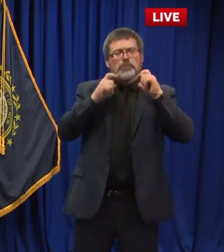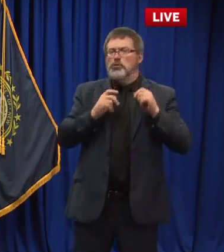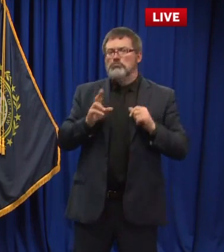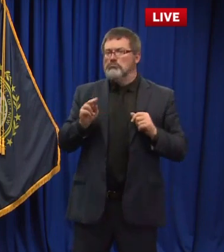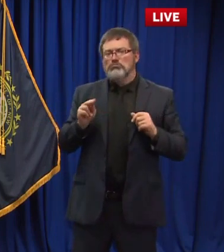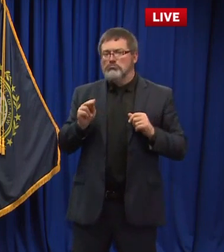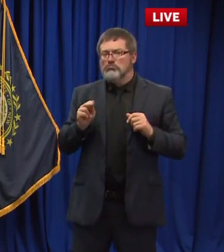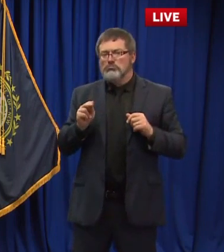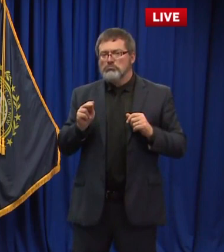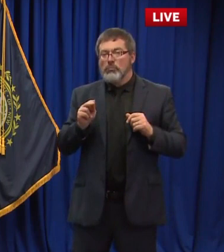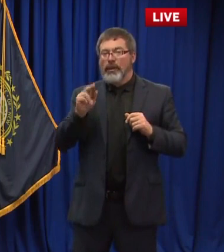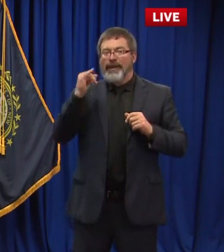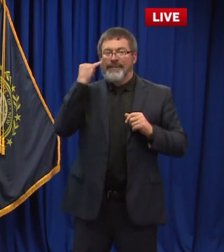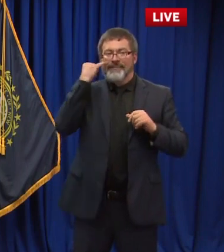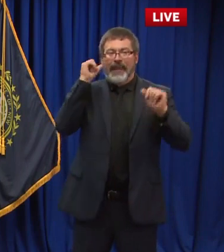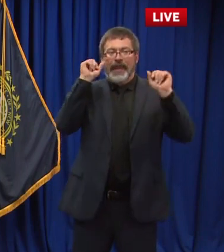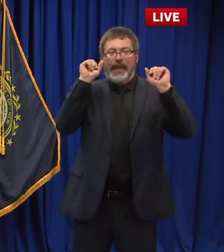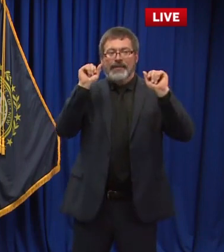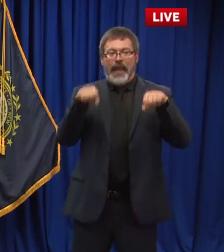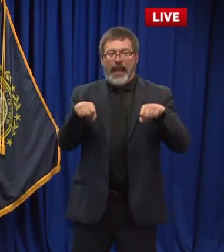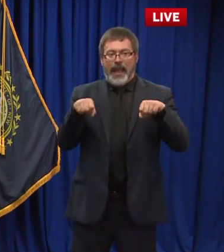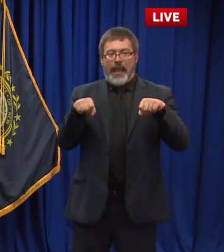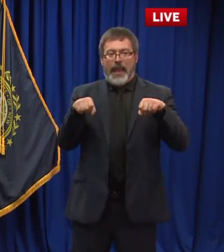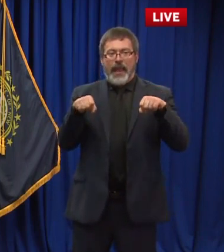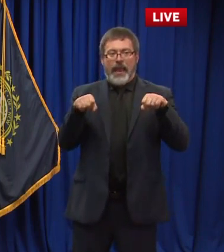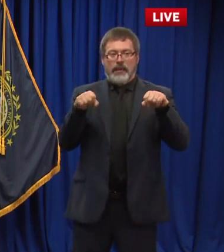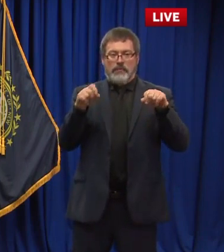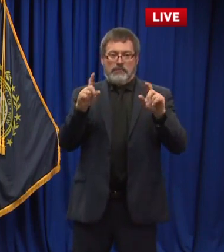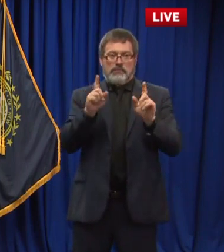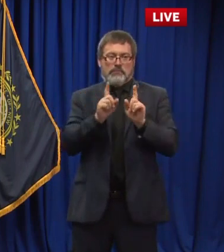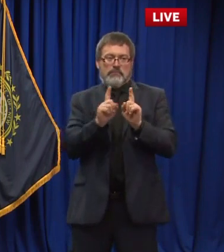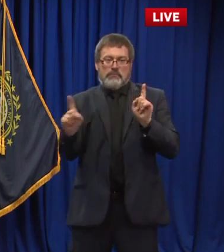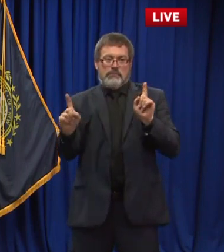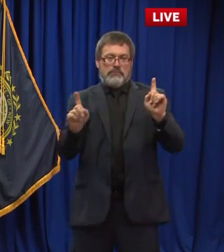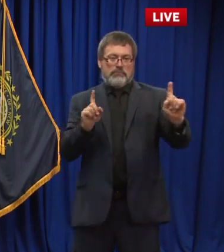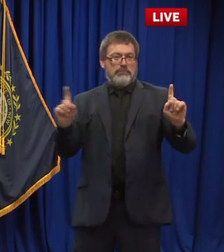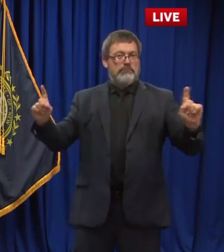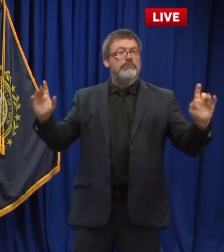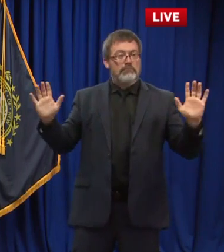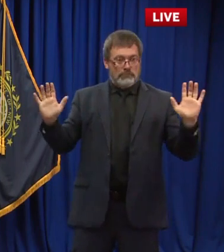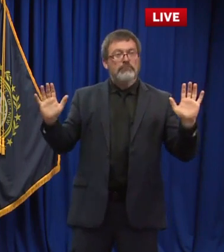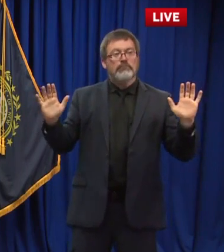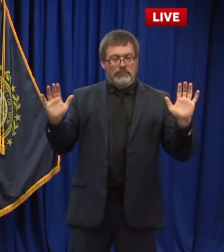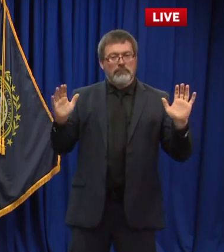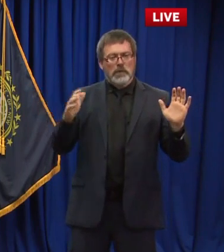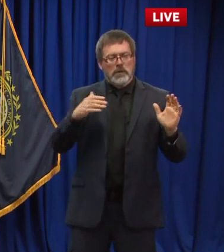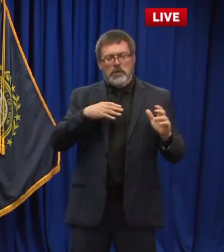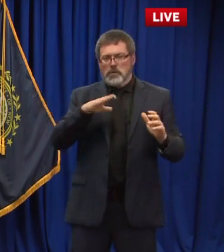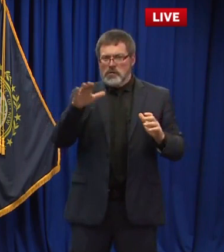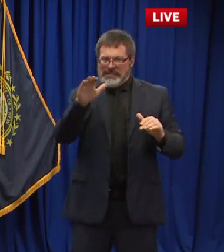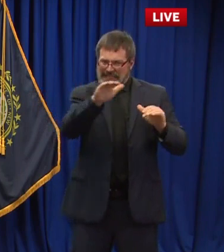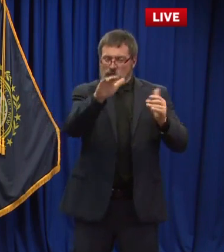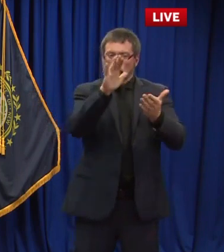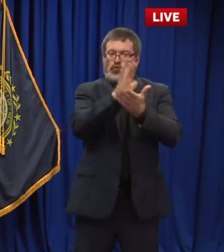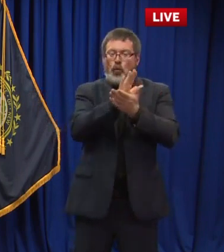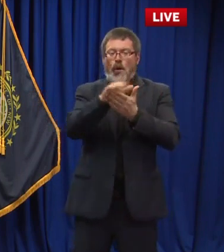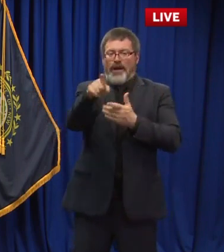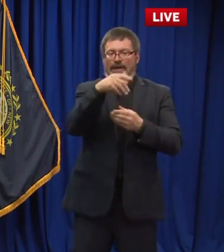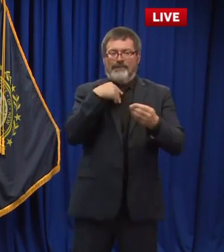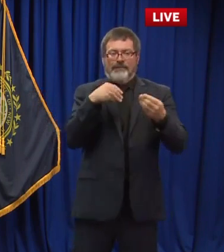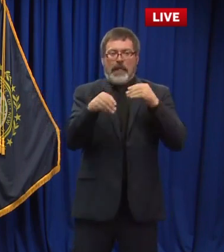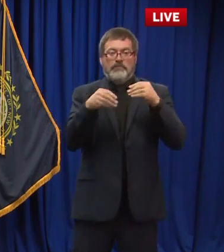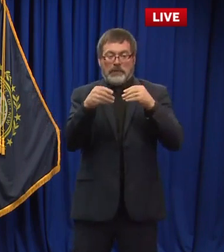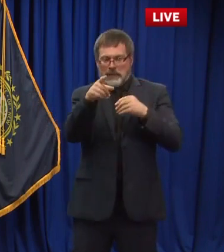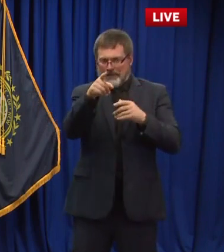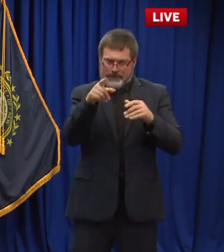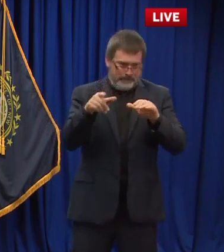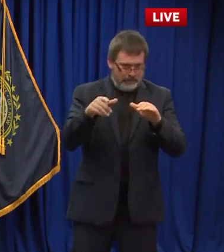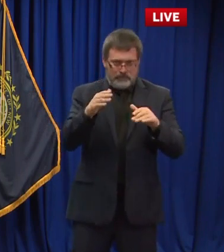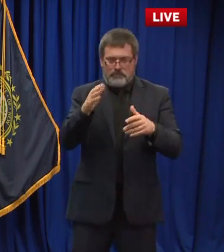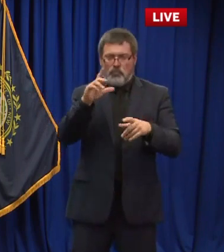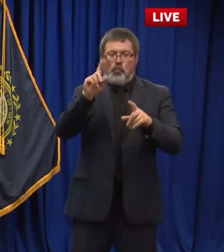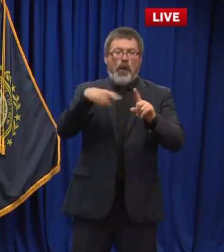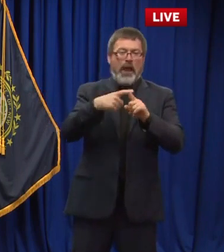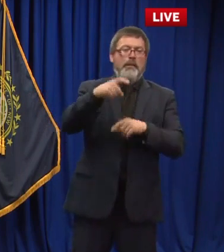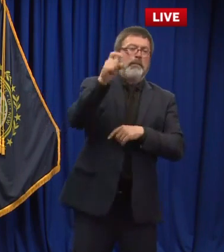MASKS ARE NOT GOING TO BE MANDATED, BUT KNOWING THAT TO ENFORCE THAT COULD CREATE THE RIGIDITY THAT WOULD CAUSE THE SYSTEM TO FAIL.